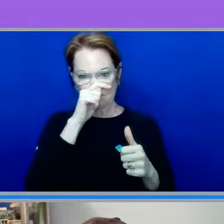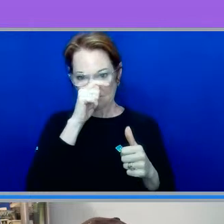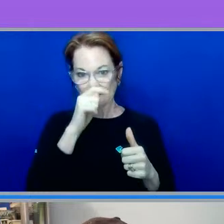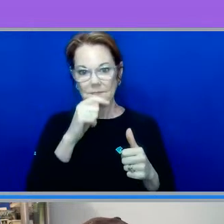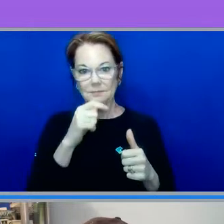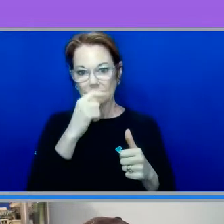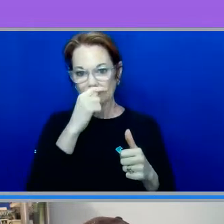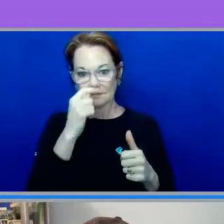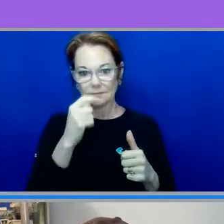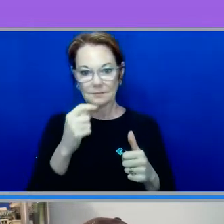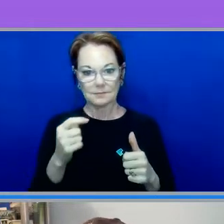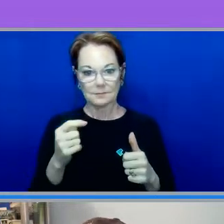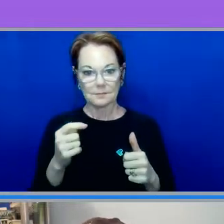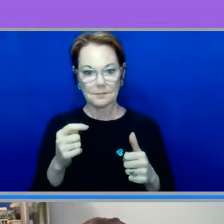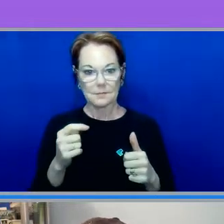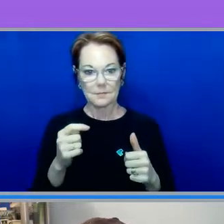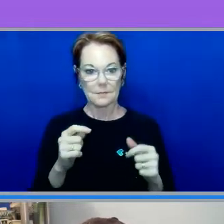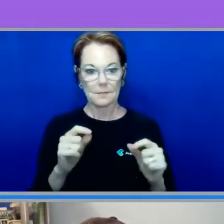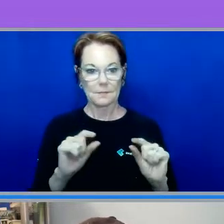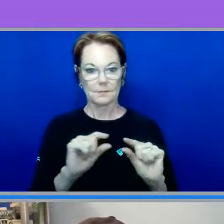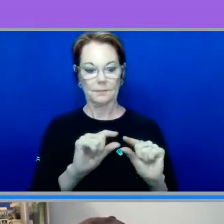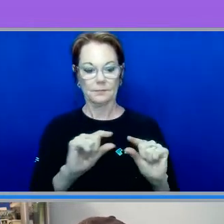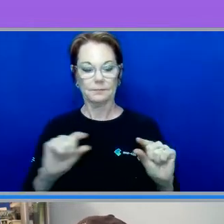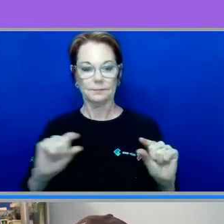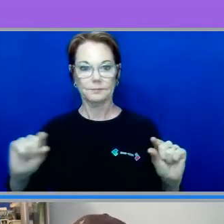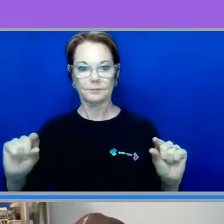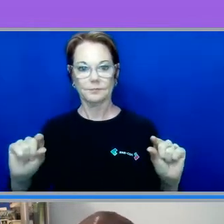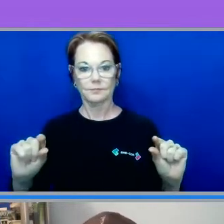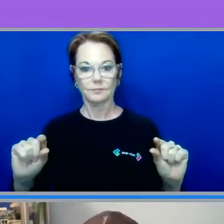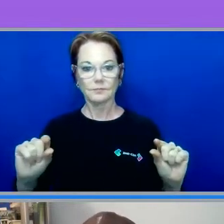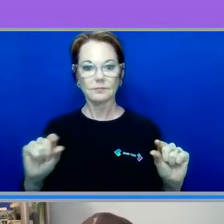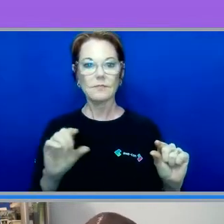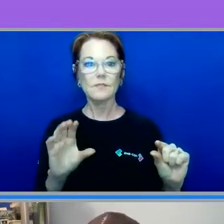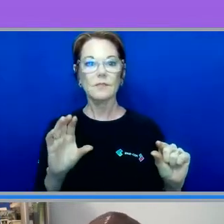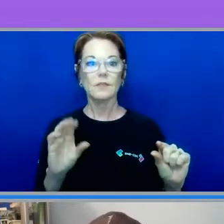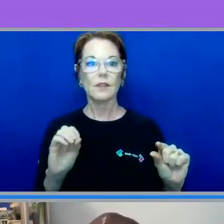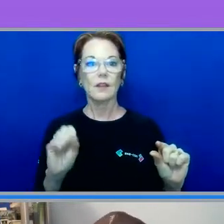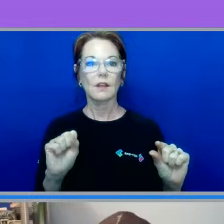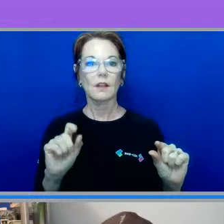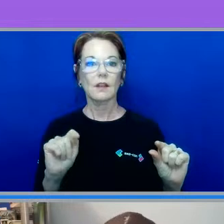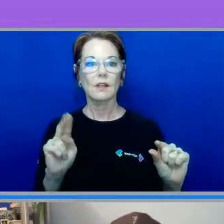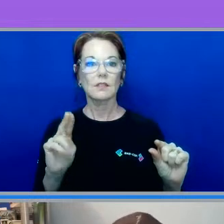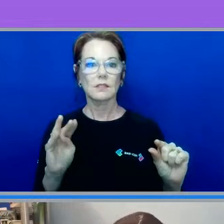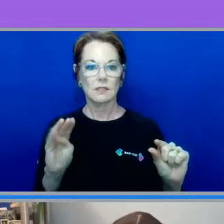that, you know, I don't make my web app any less accessible. And then let's talk about custom